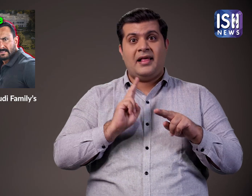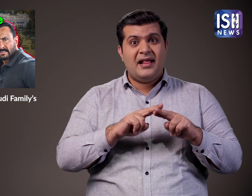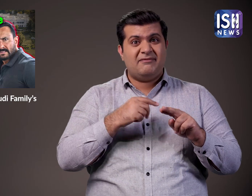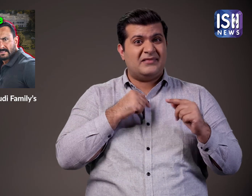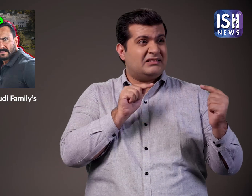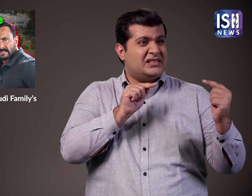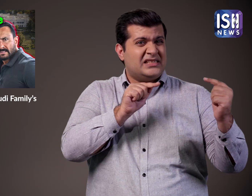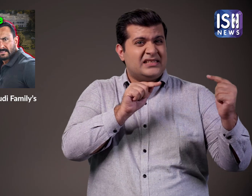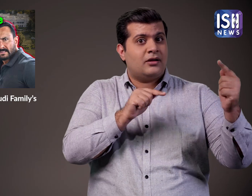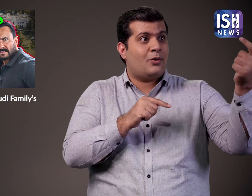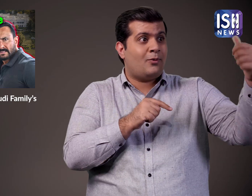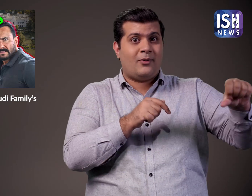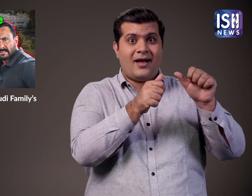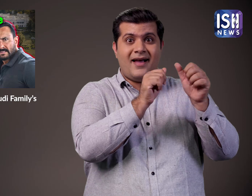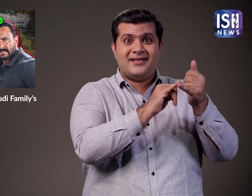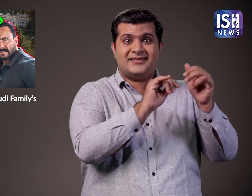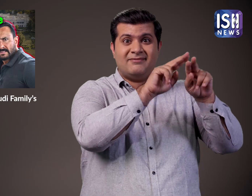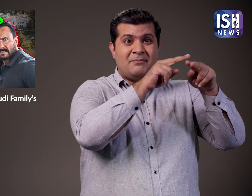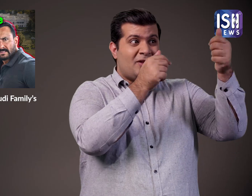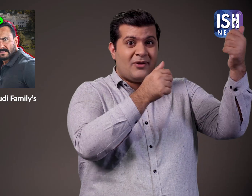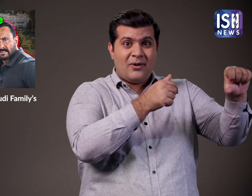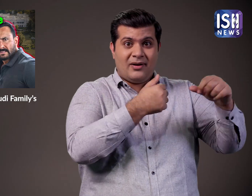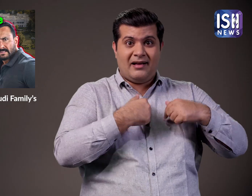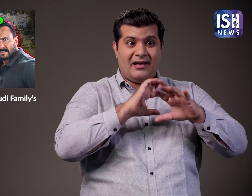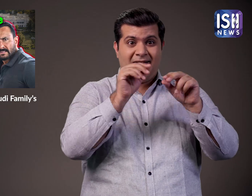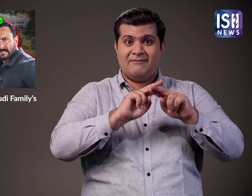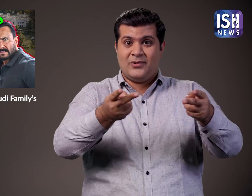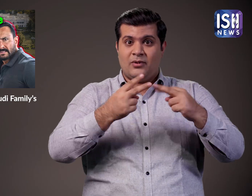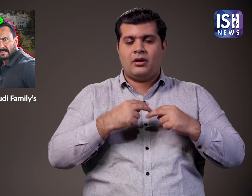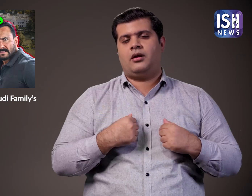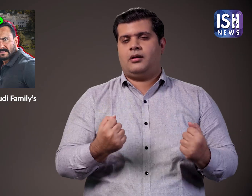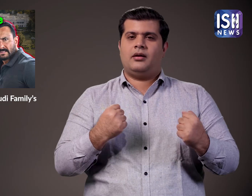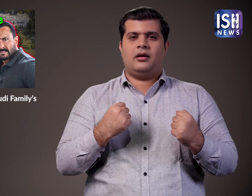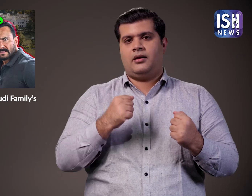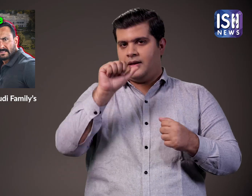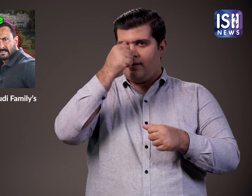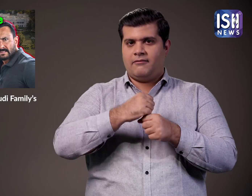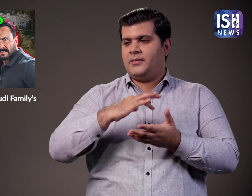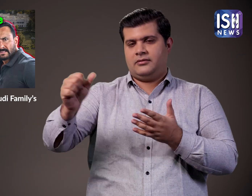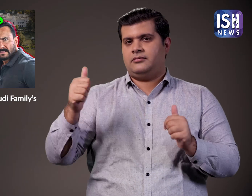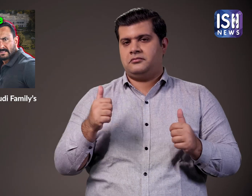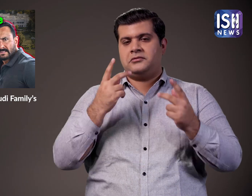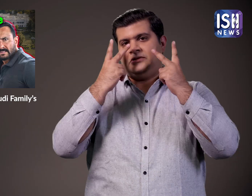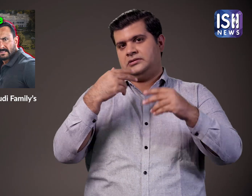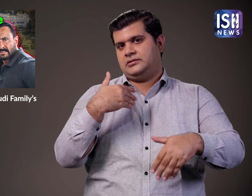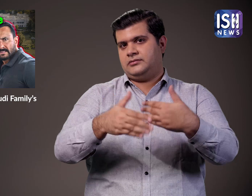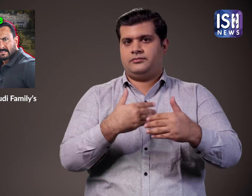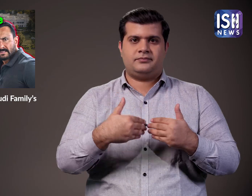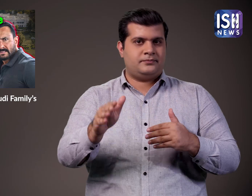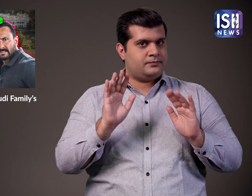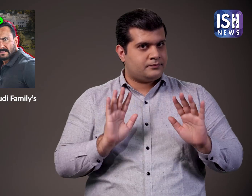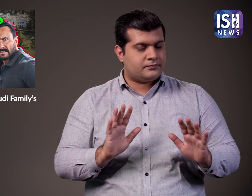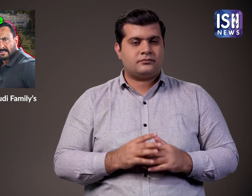However, if they win the legal case, then they may keep their rights over the properties.